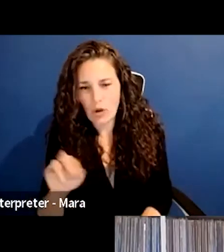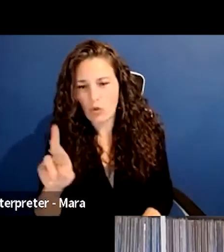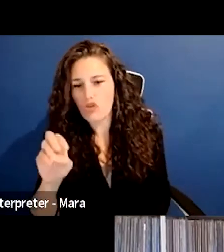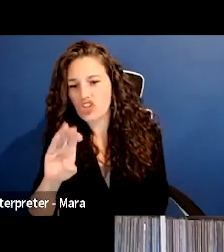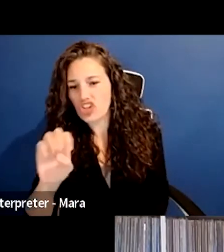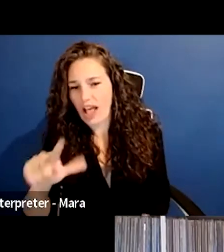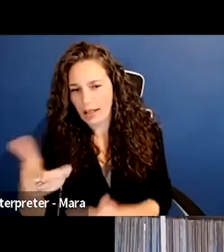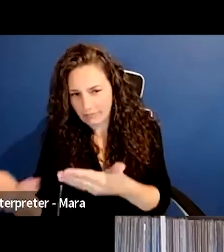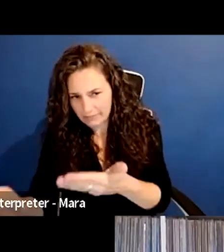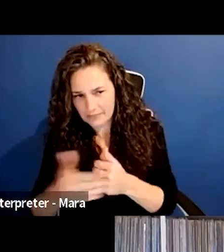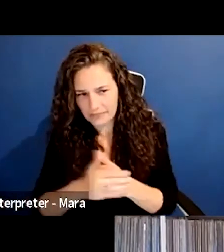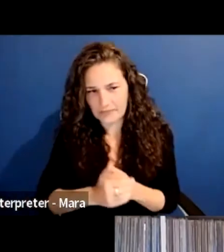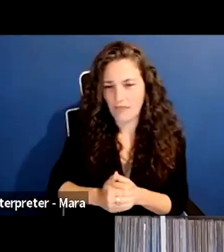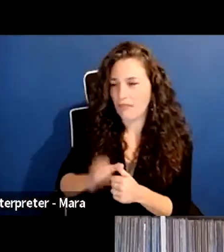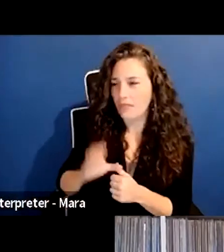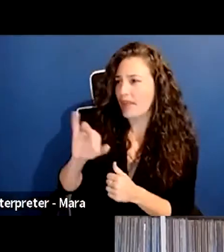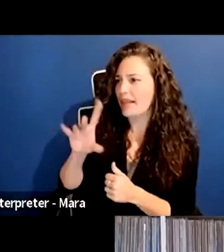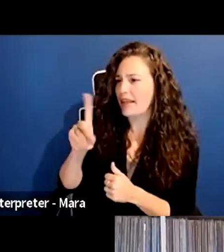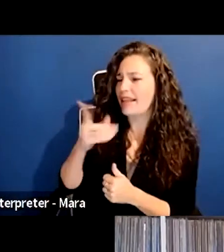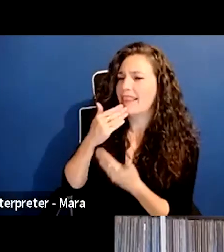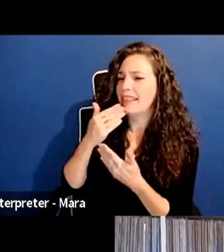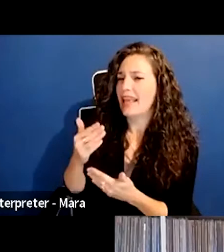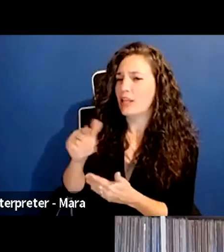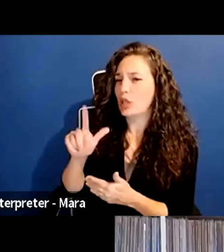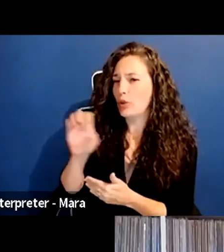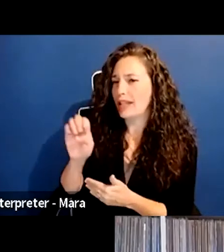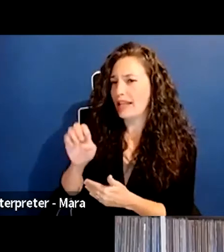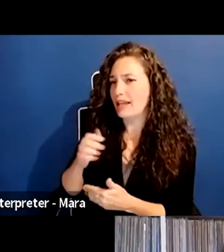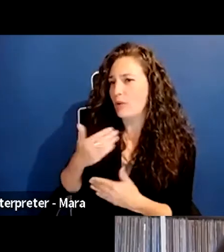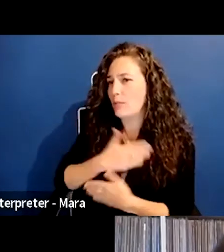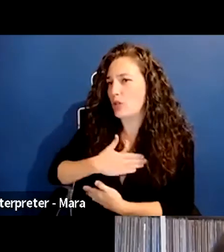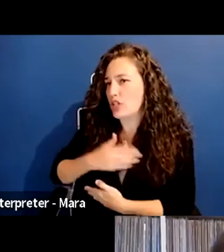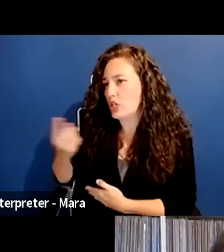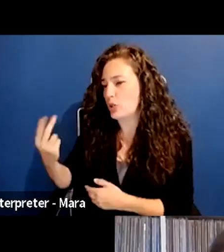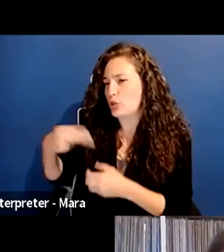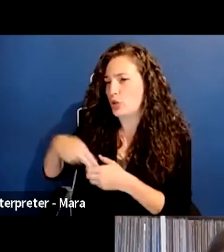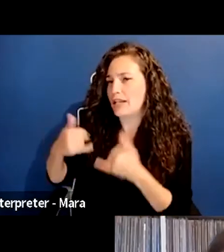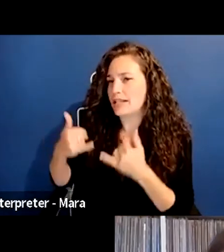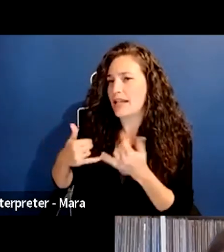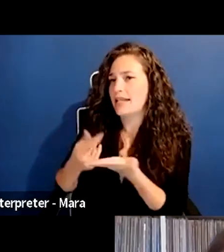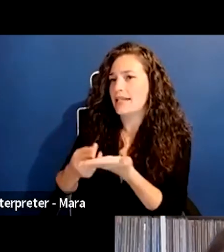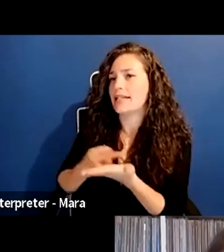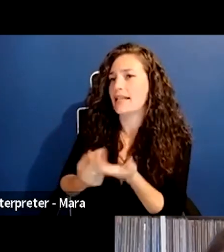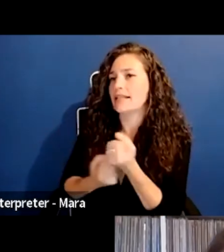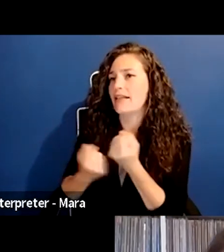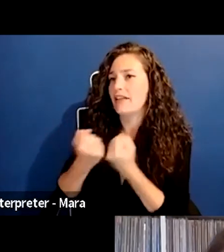We appreciate you allowing us to come here today to talk about the foundation and how we can play a part